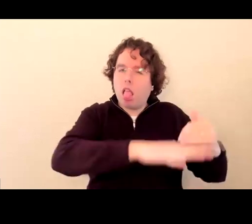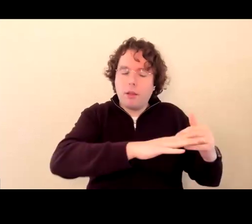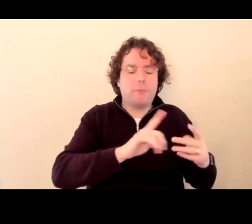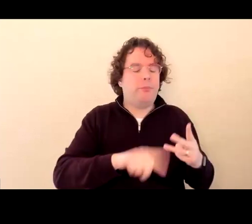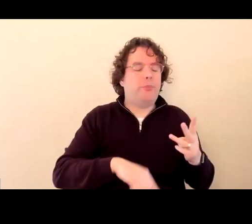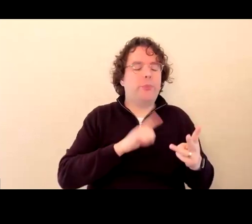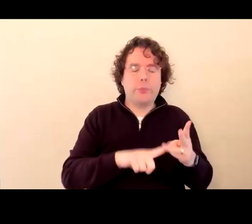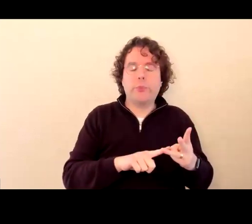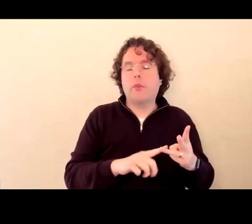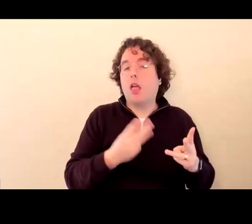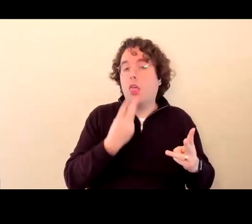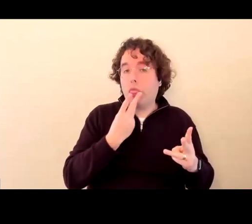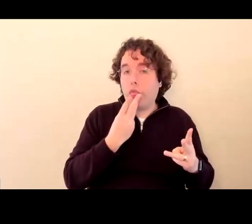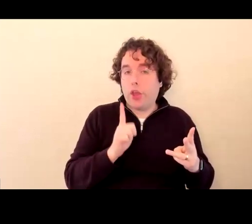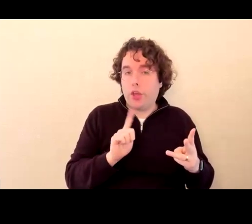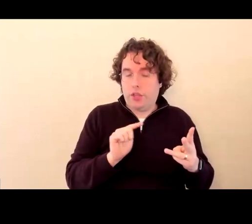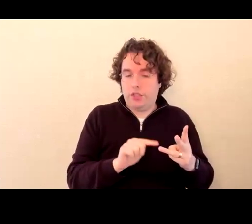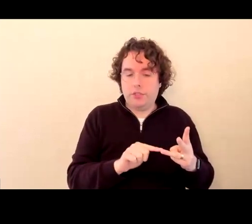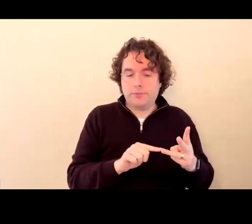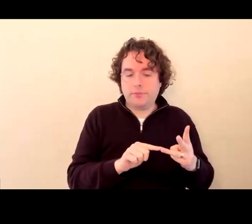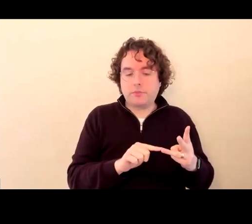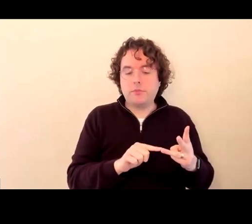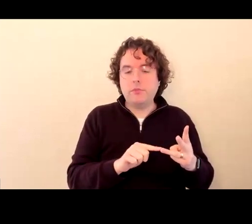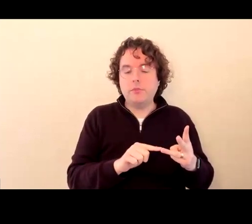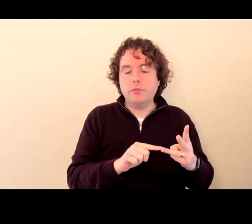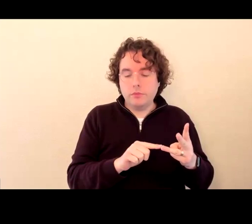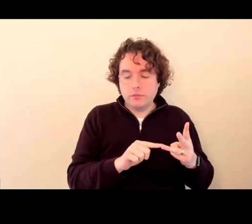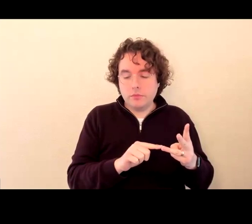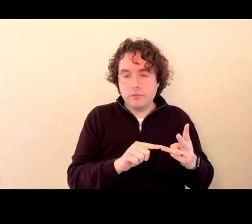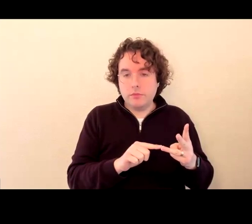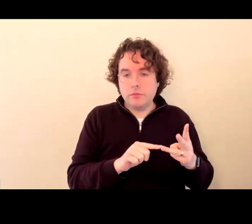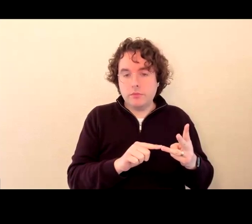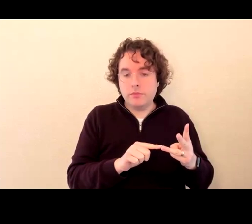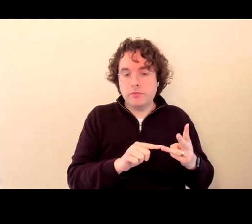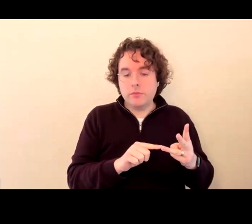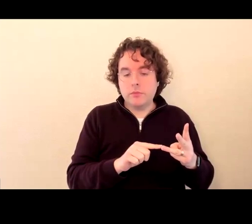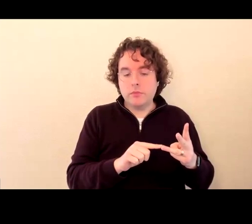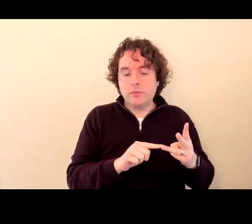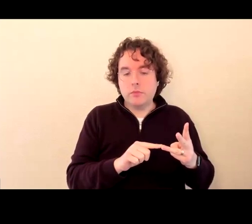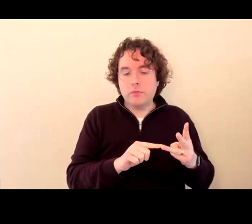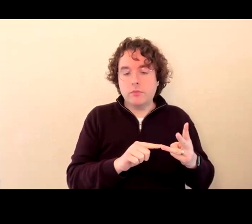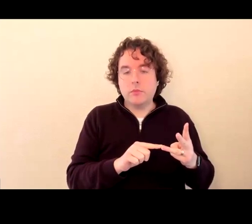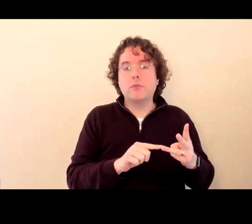And when it comes to the third requirement, the third requirement is where, but for the provision